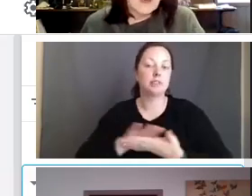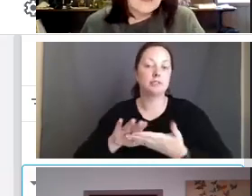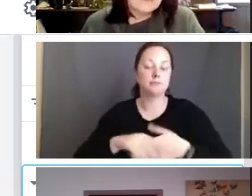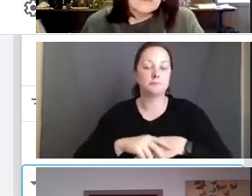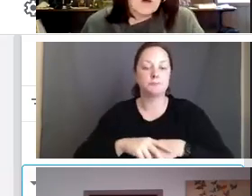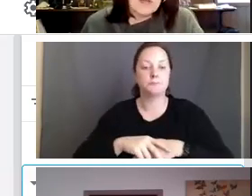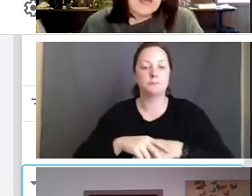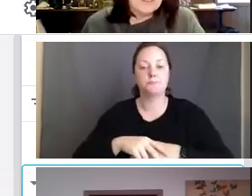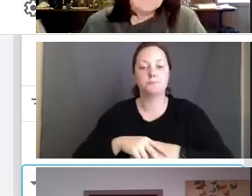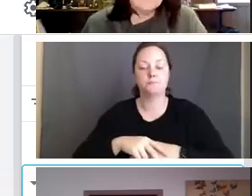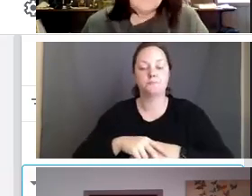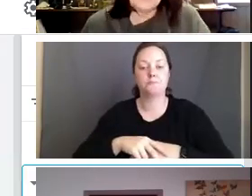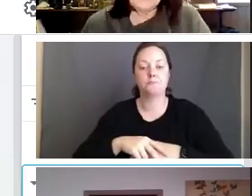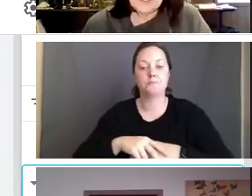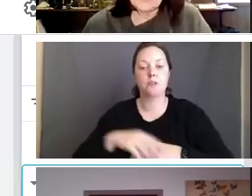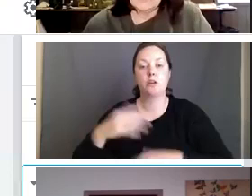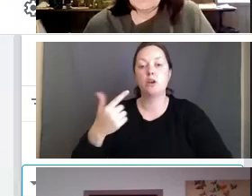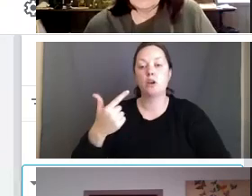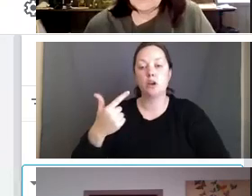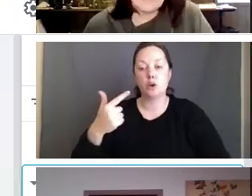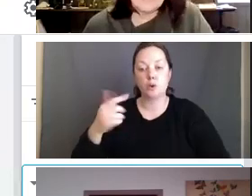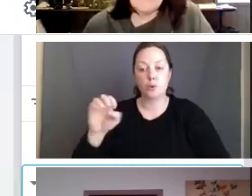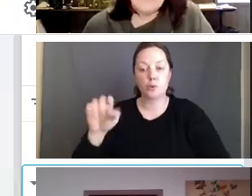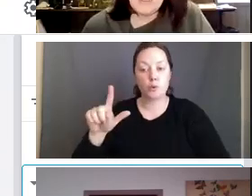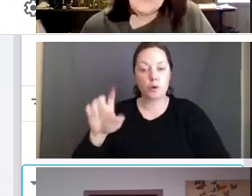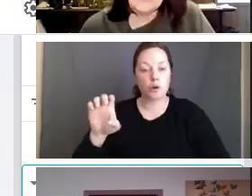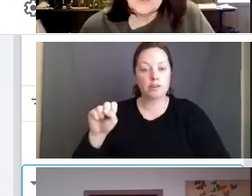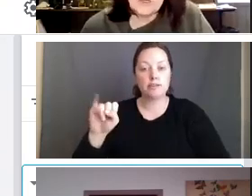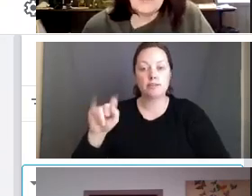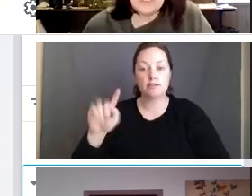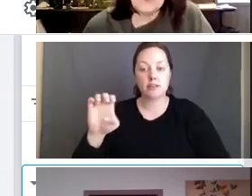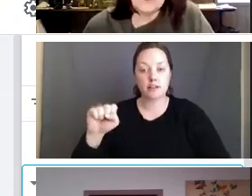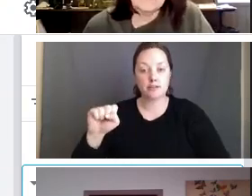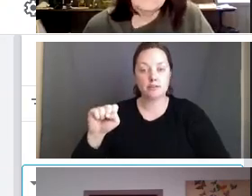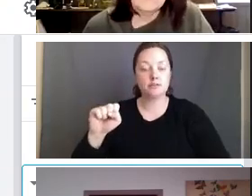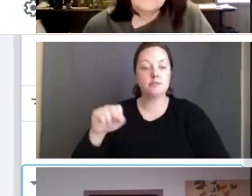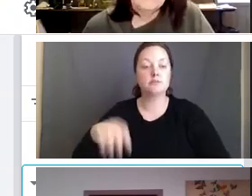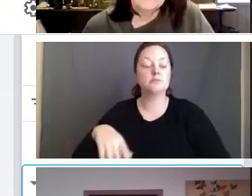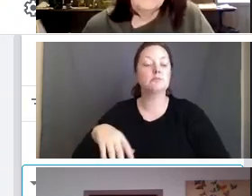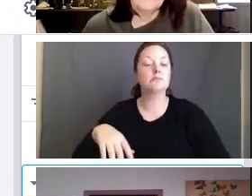Now I'm going to add another one because of the carousel needs at least two, I'm going